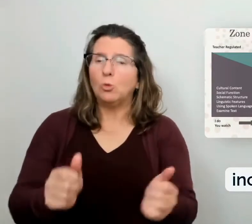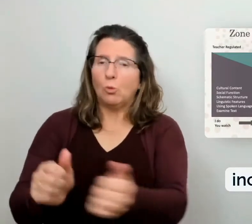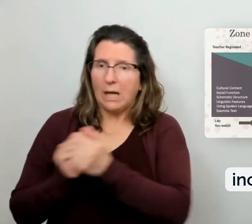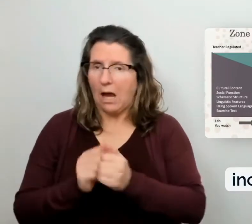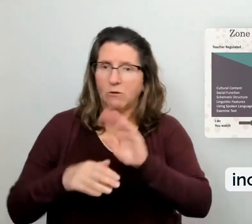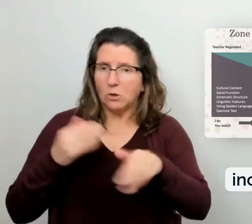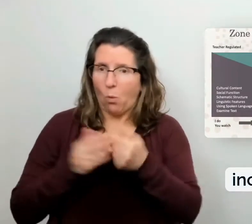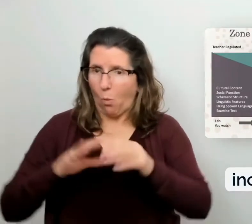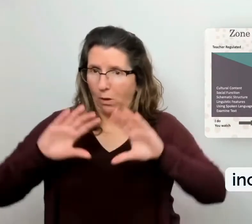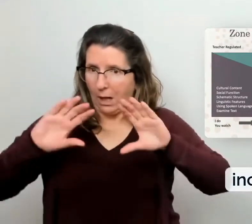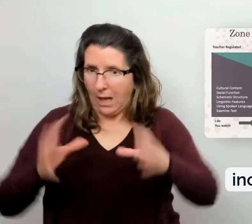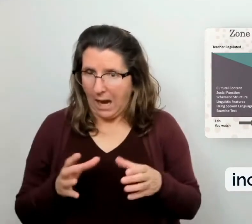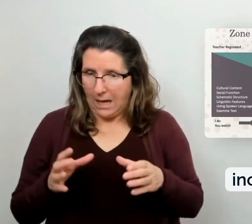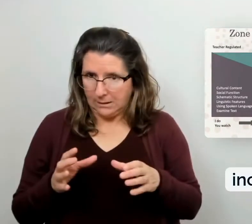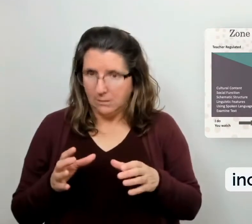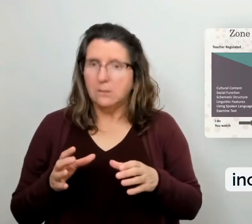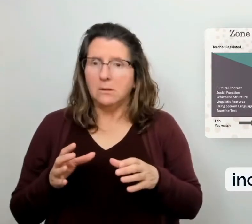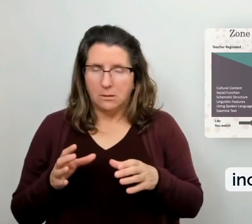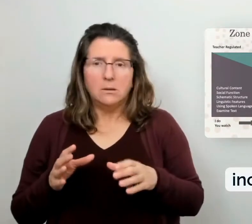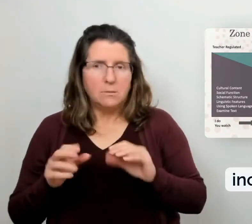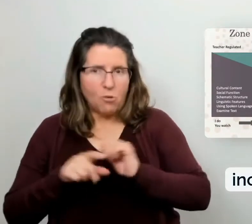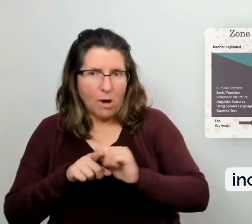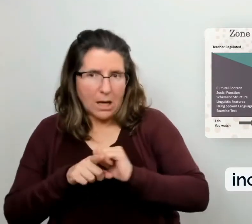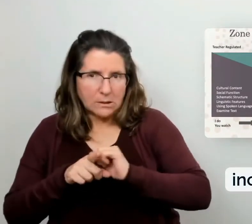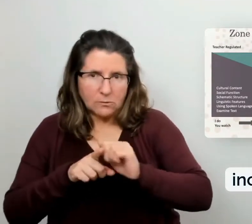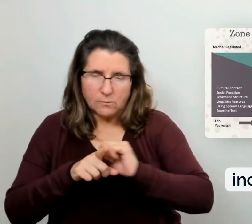Support the students to practice note-taking as a class.